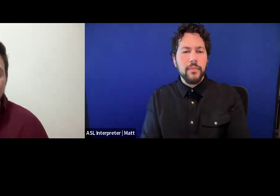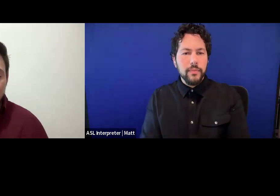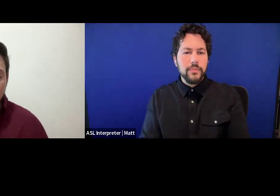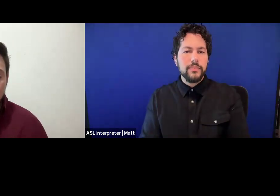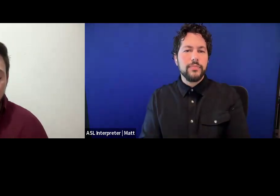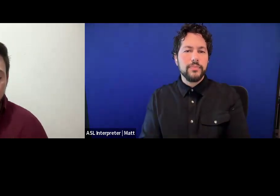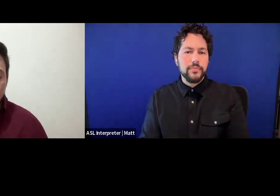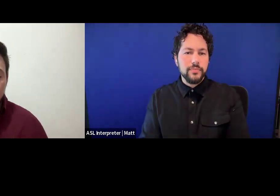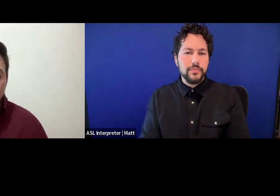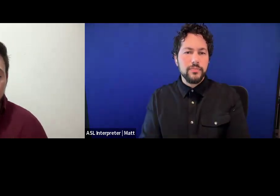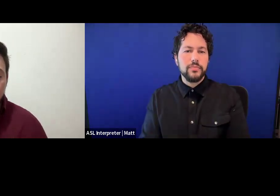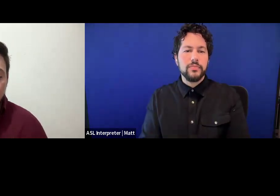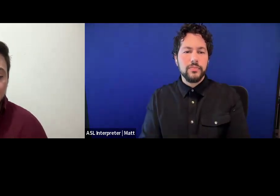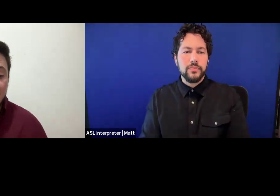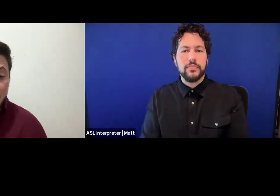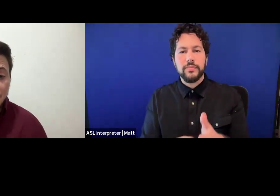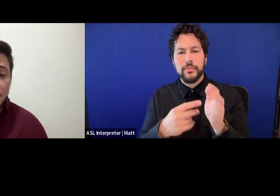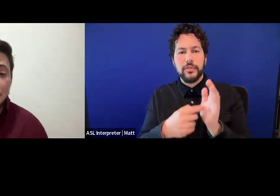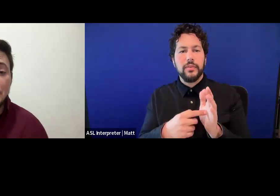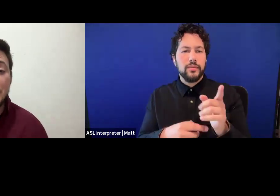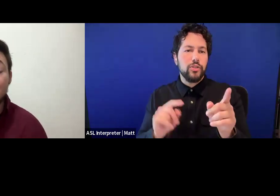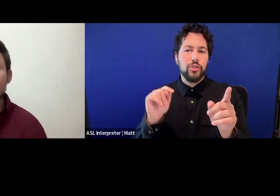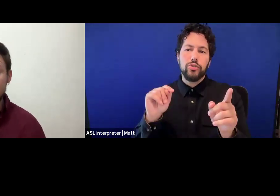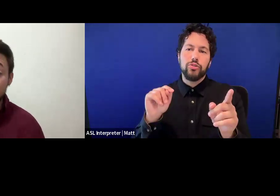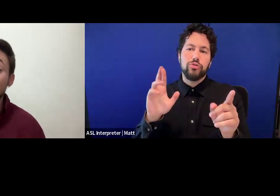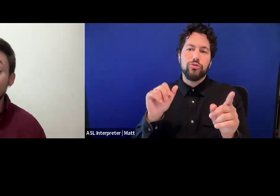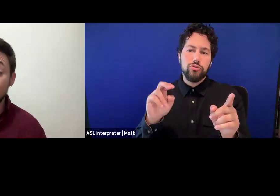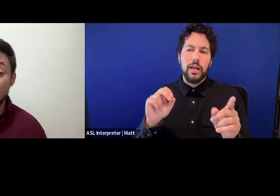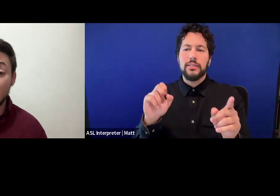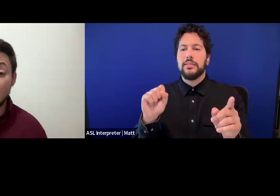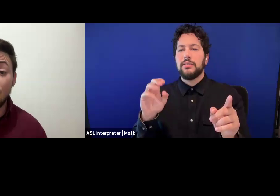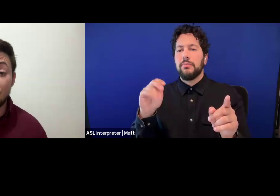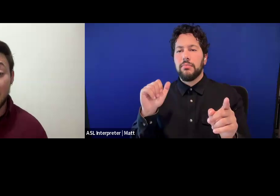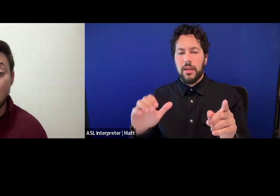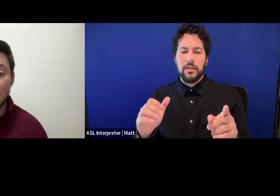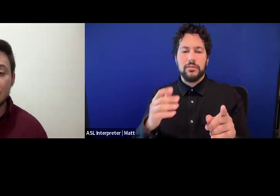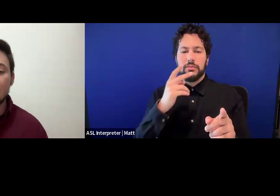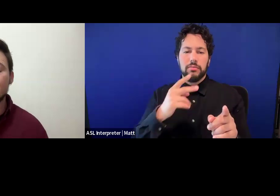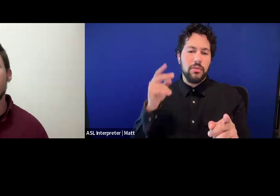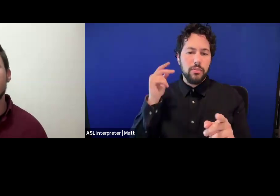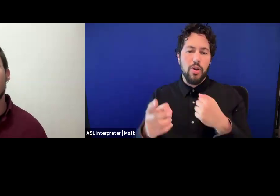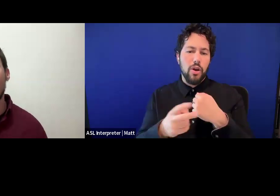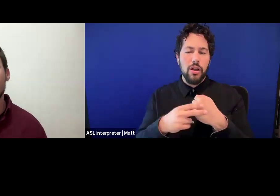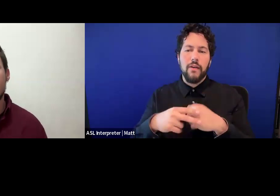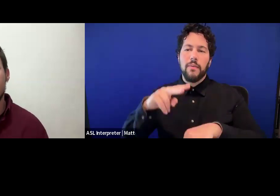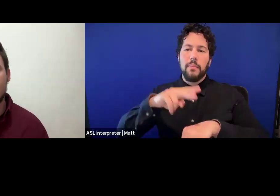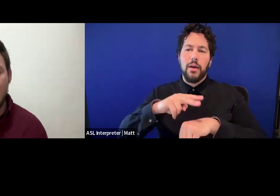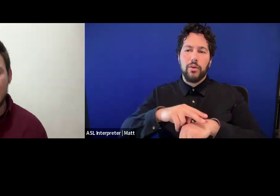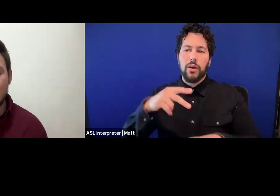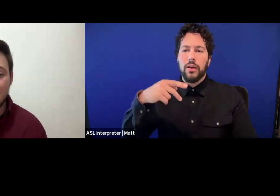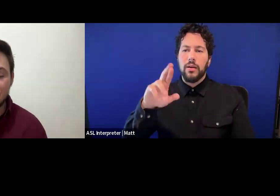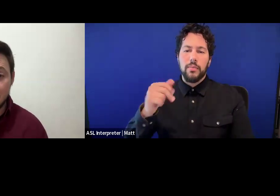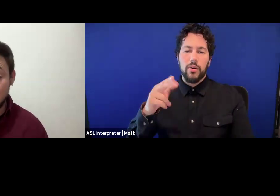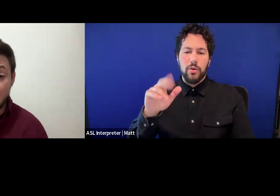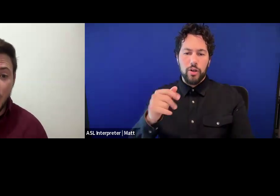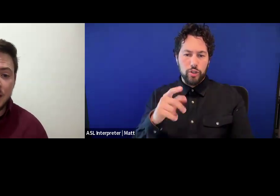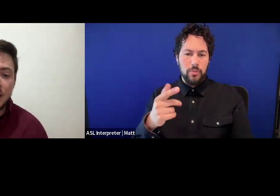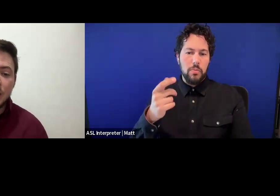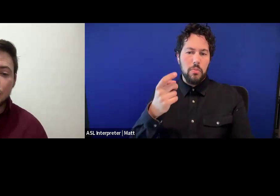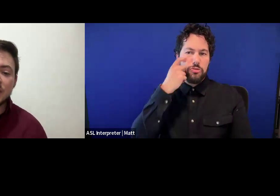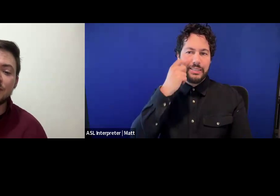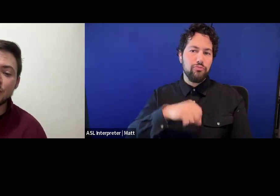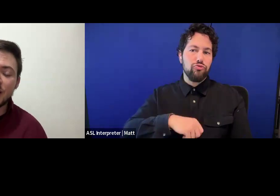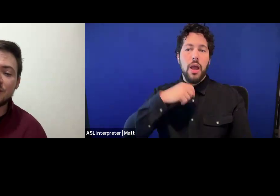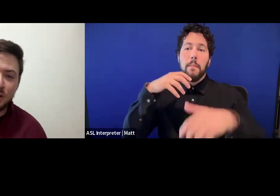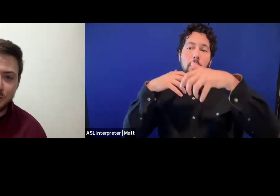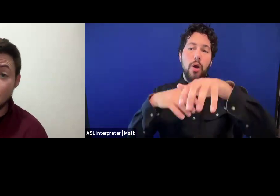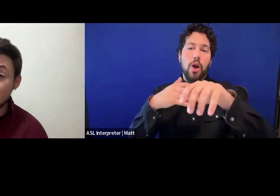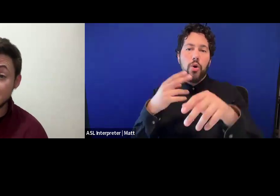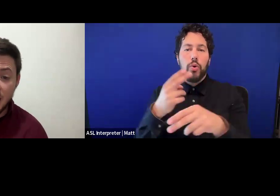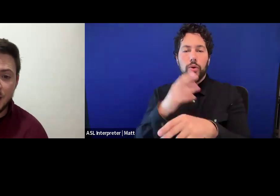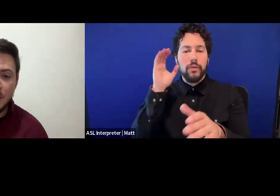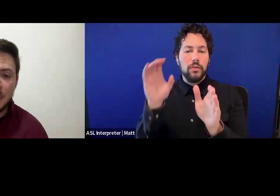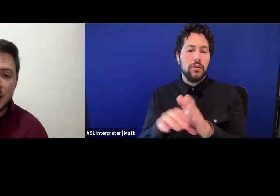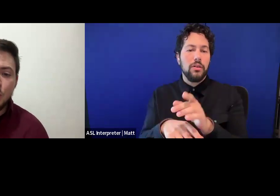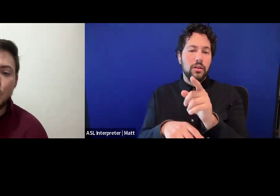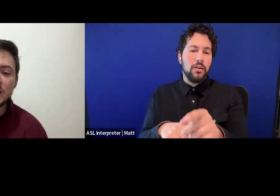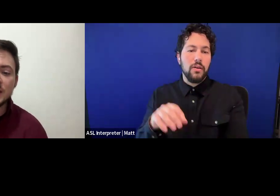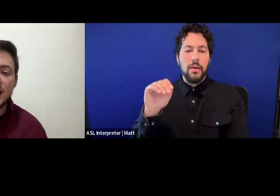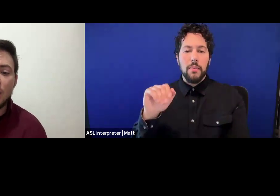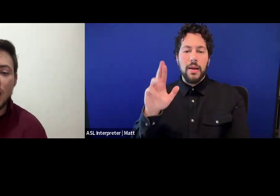For example, the transmasculine memory archive. of Paraguay during the most recent Prime March in Paraguay, use a photograph of Manuel Villalva, who was.